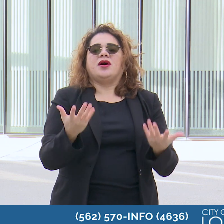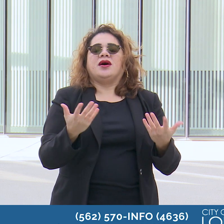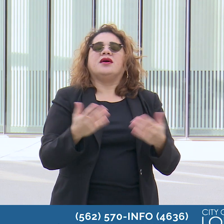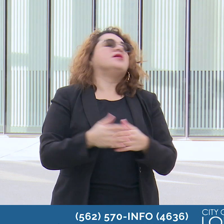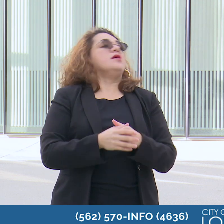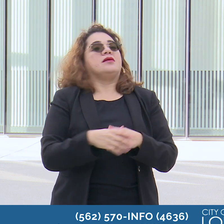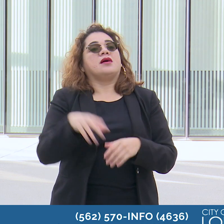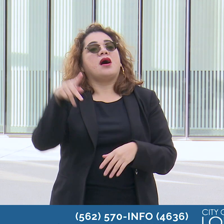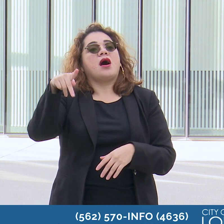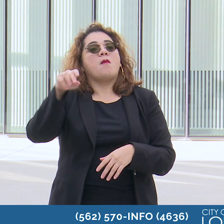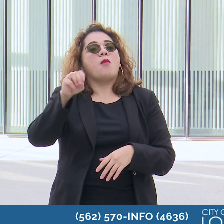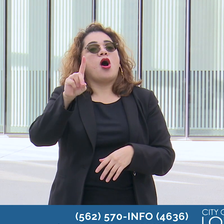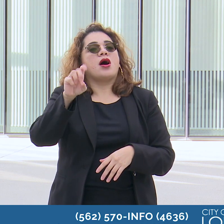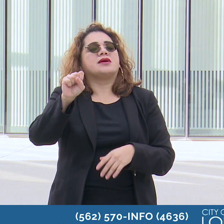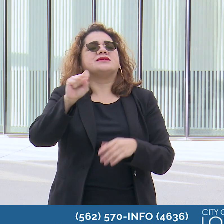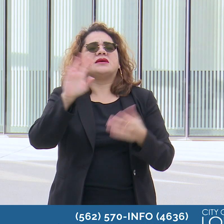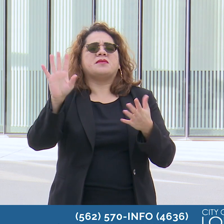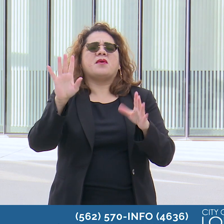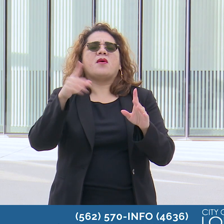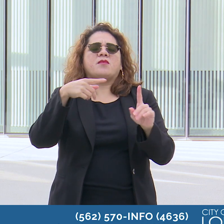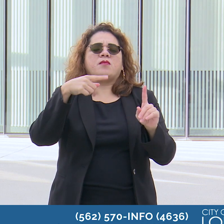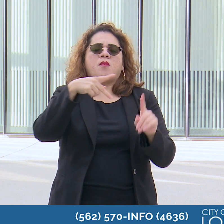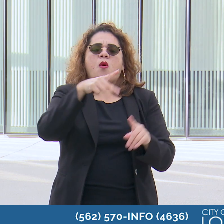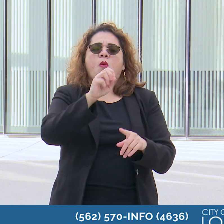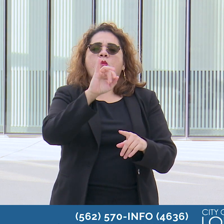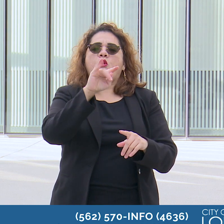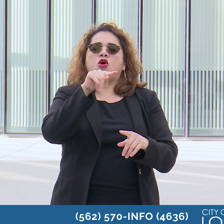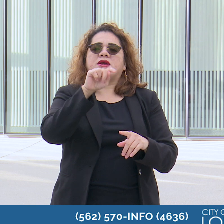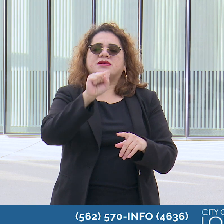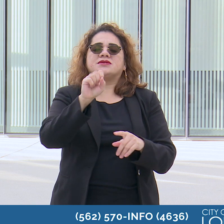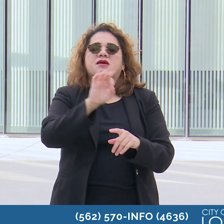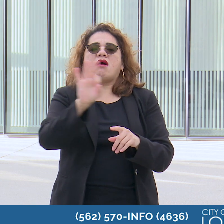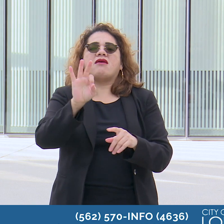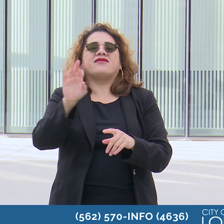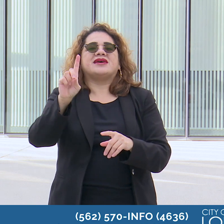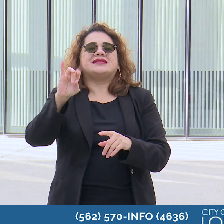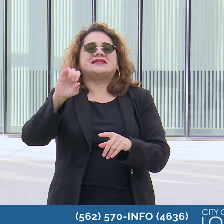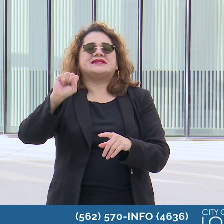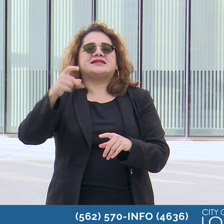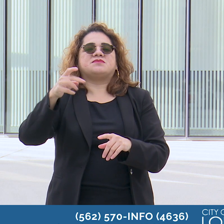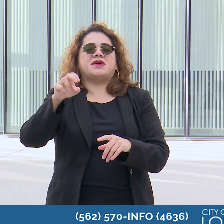Additional PODS or points of dispensing exercises are done in partnership with area emergency